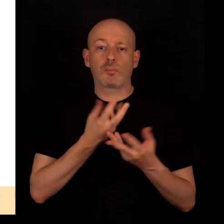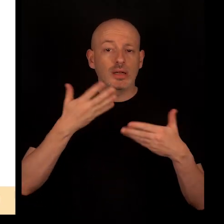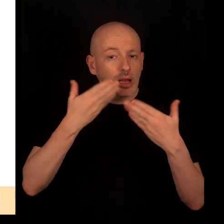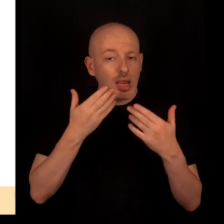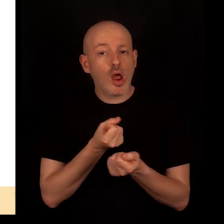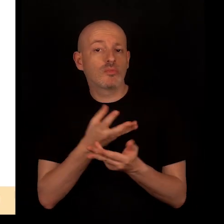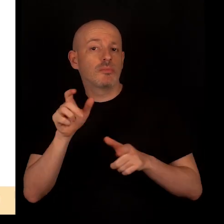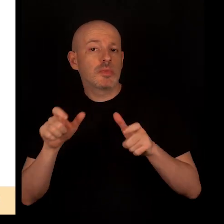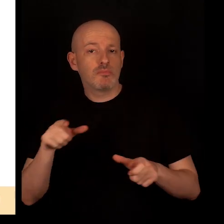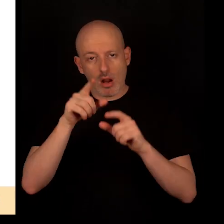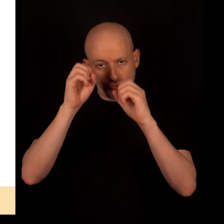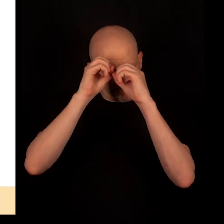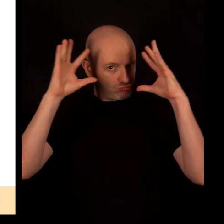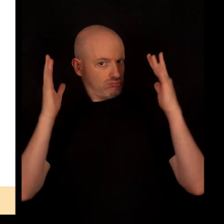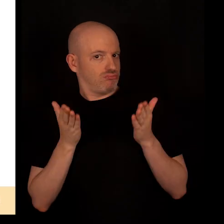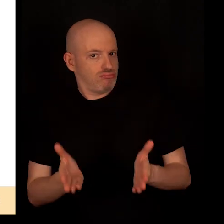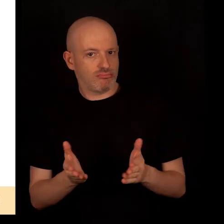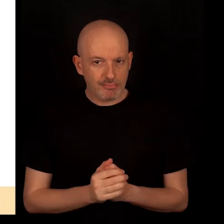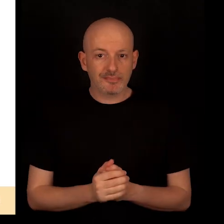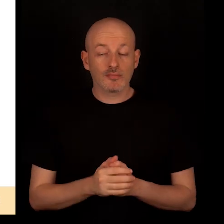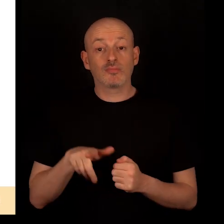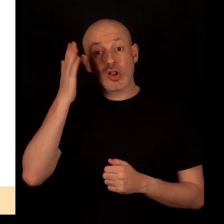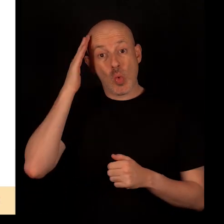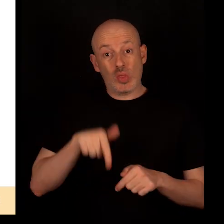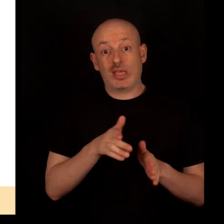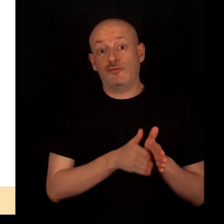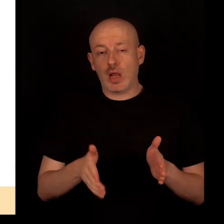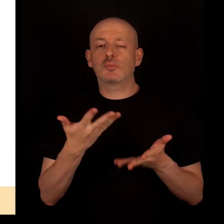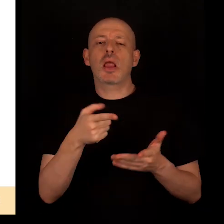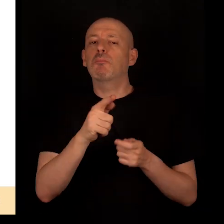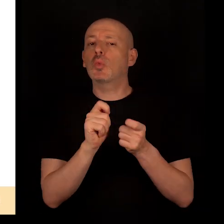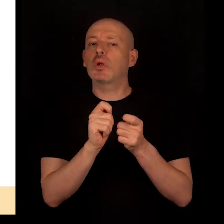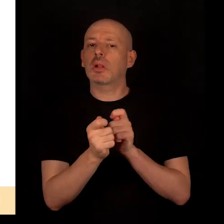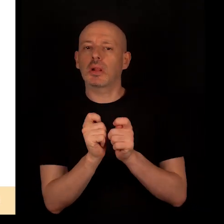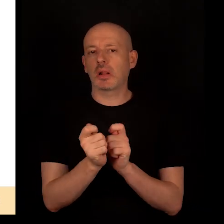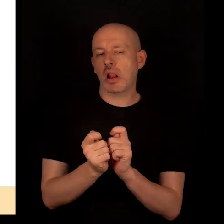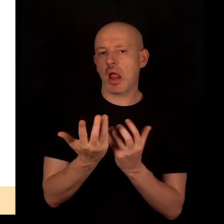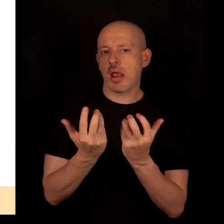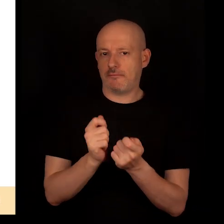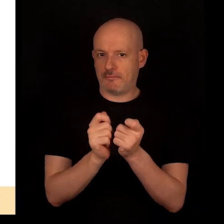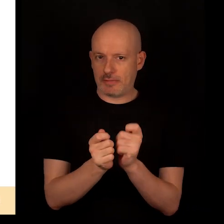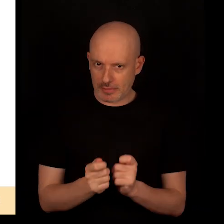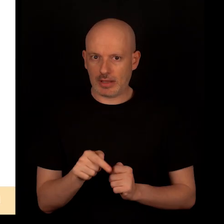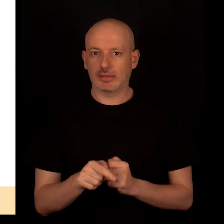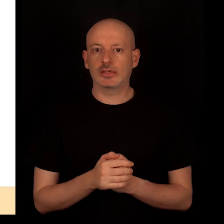how many days, how many people you will have. But we know that in this phase, you may have some changes.